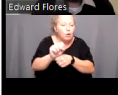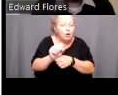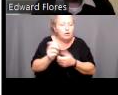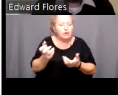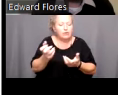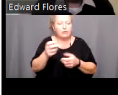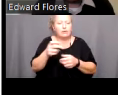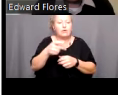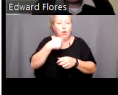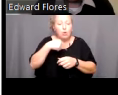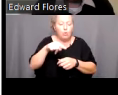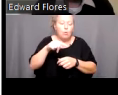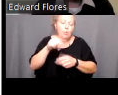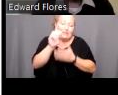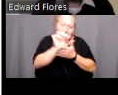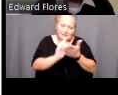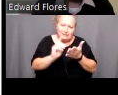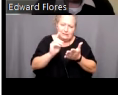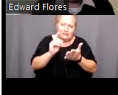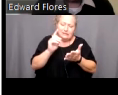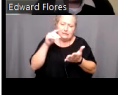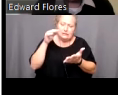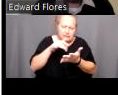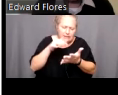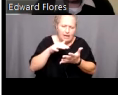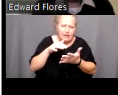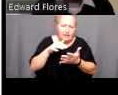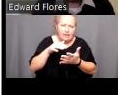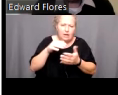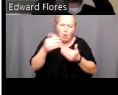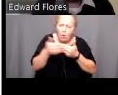we designed the study in close communication with our